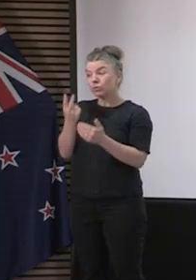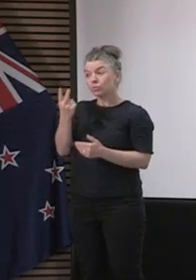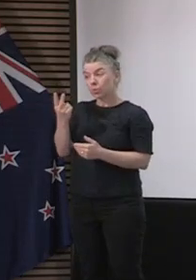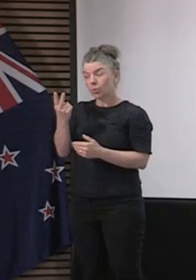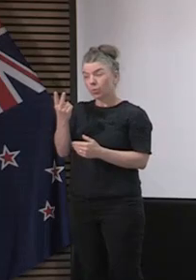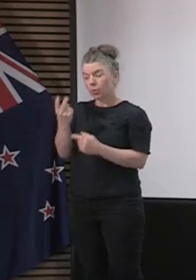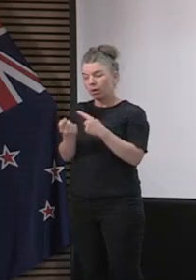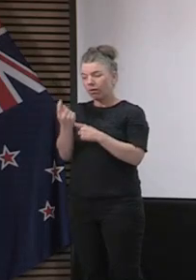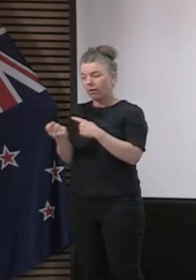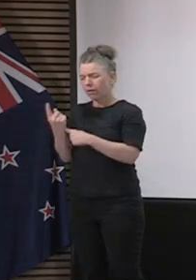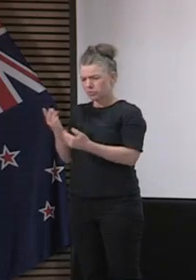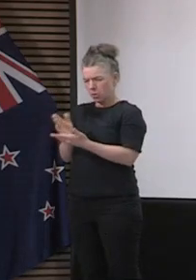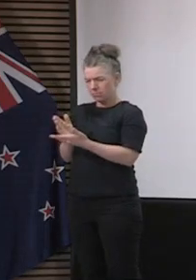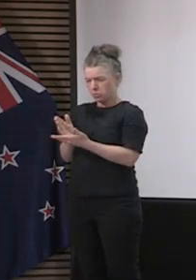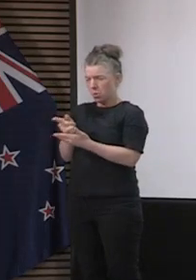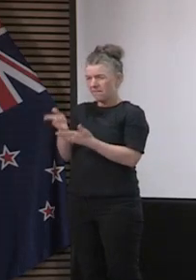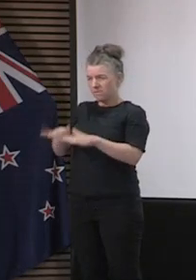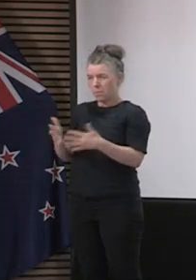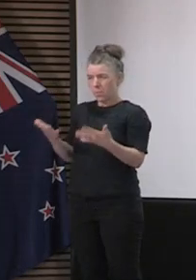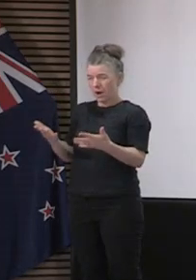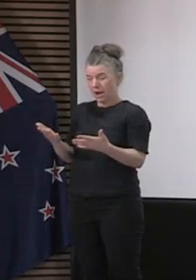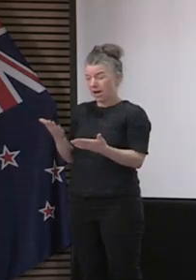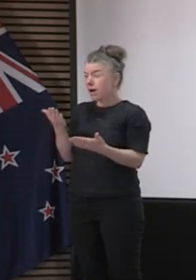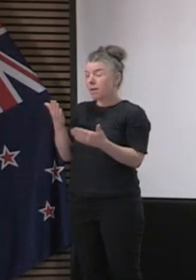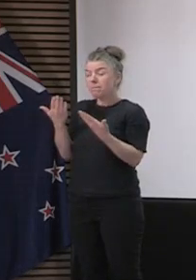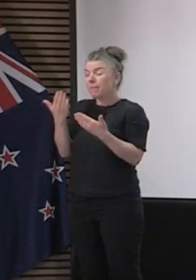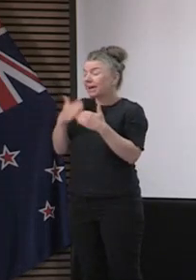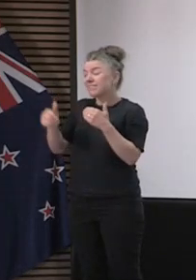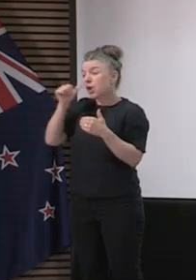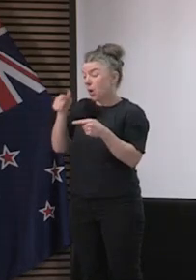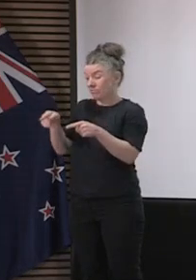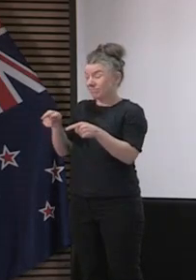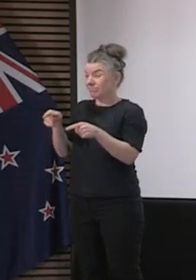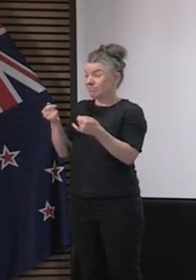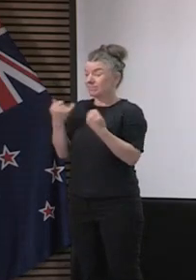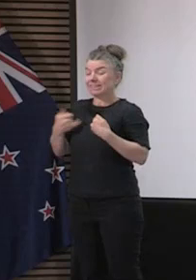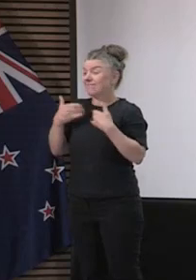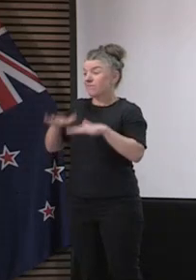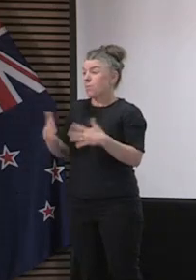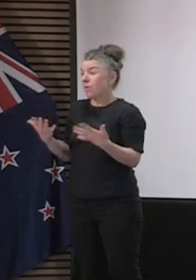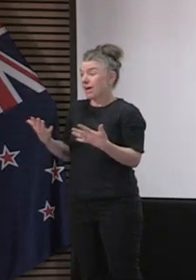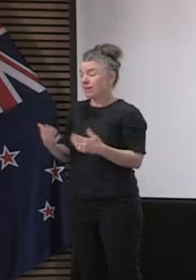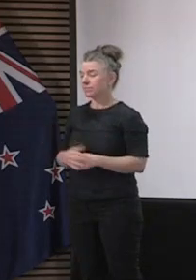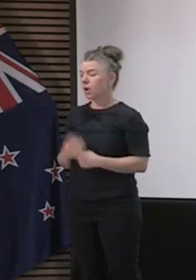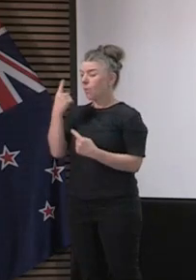back to infection which was prelock down. So we're down to just a couple where it's not